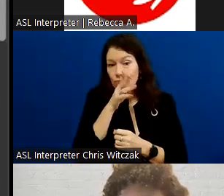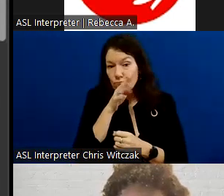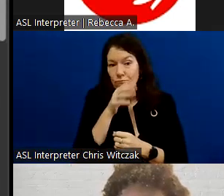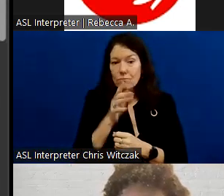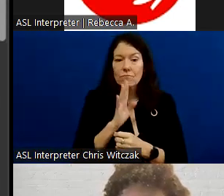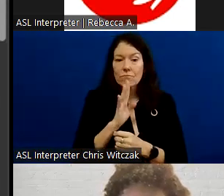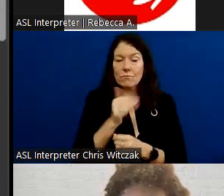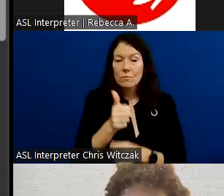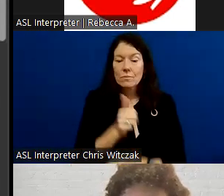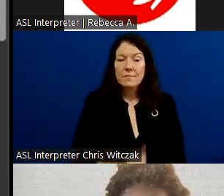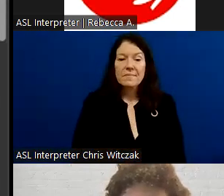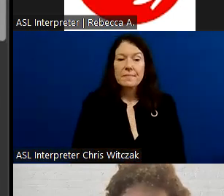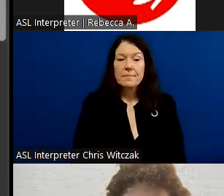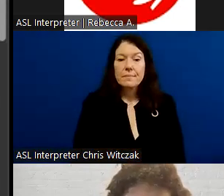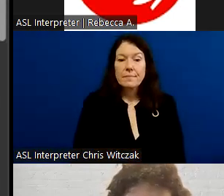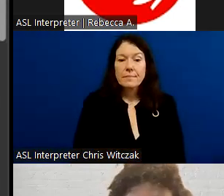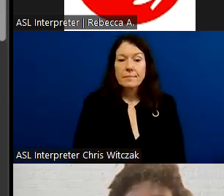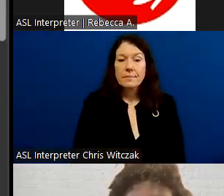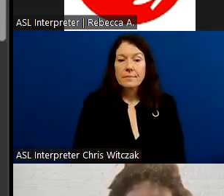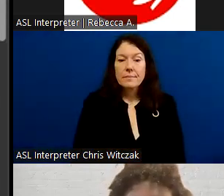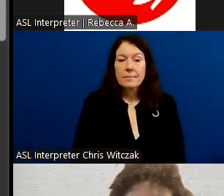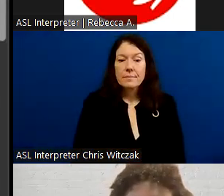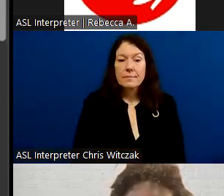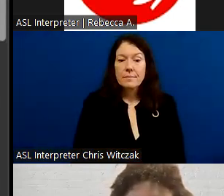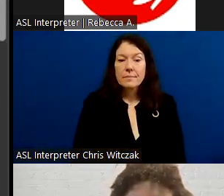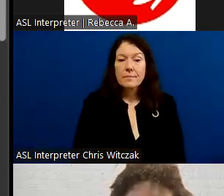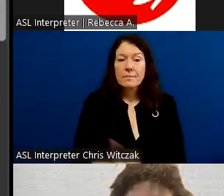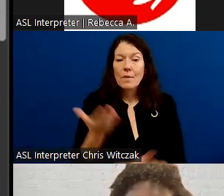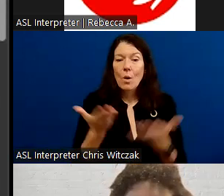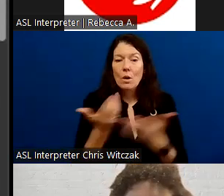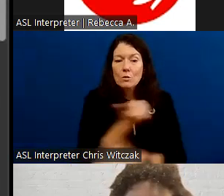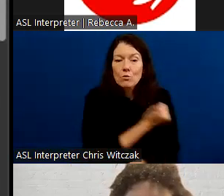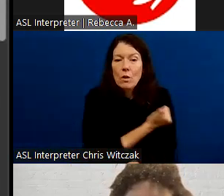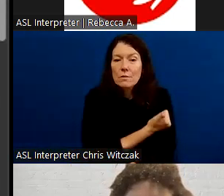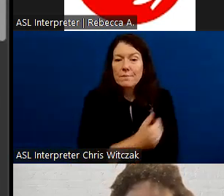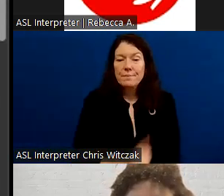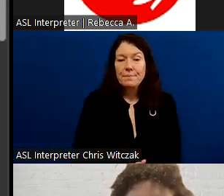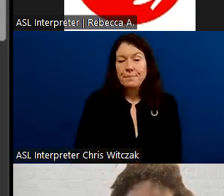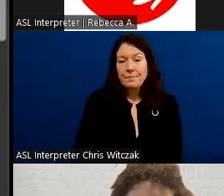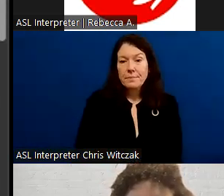"what is the drug"